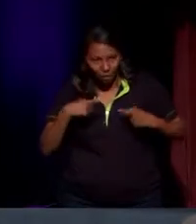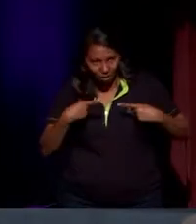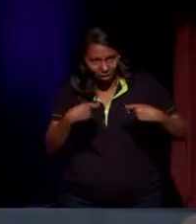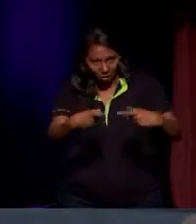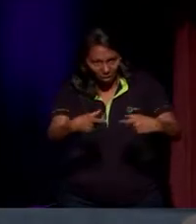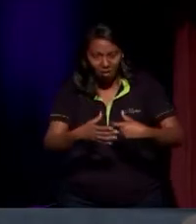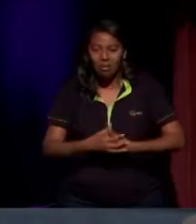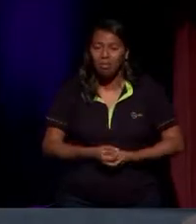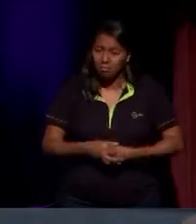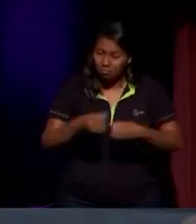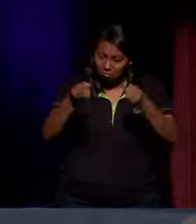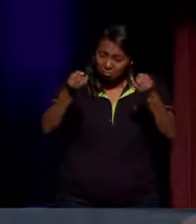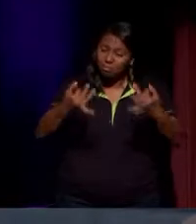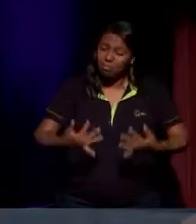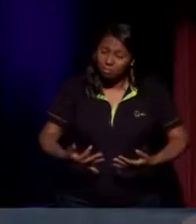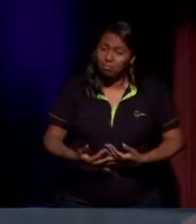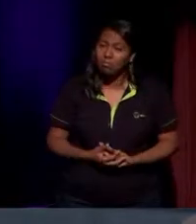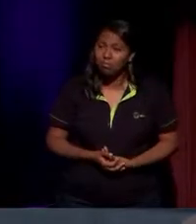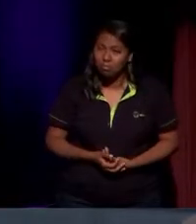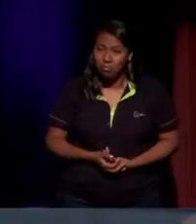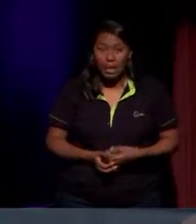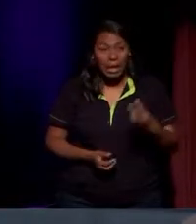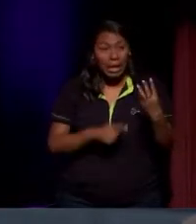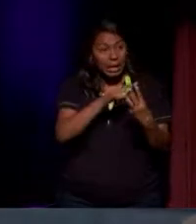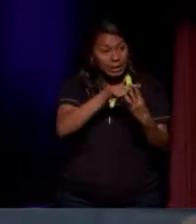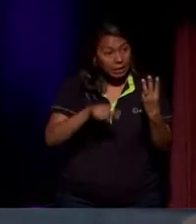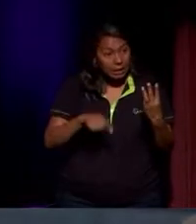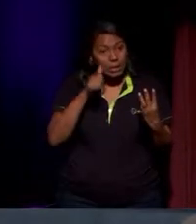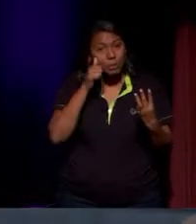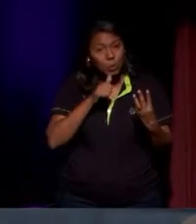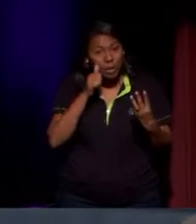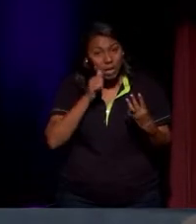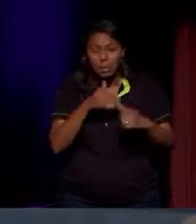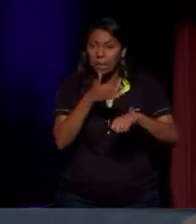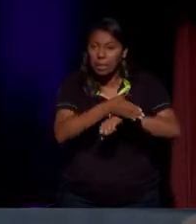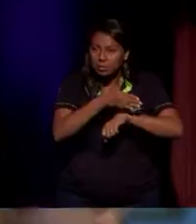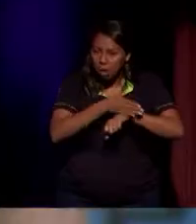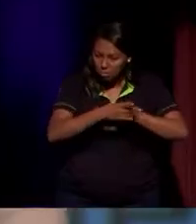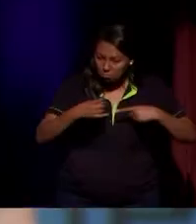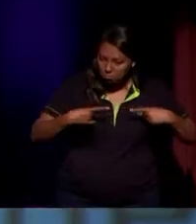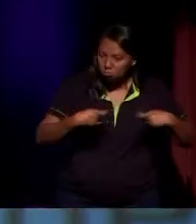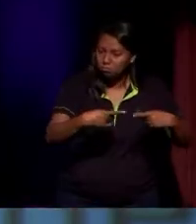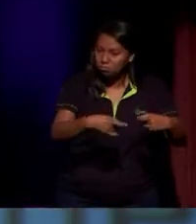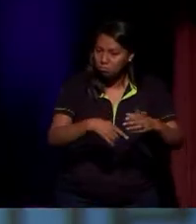that speaks of this, are three women who participated the guerrilla, they are interviewed